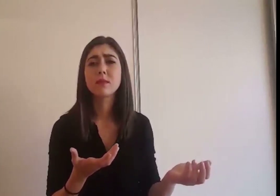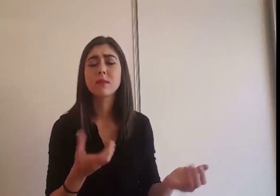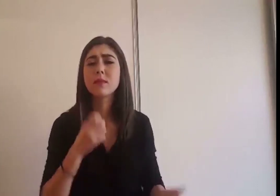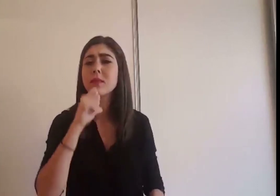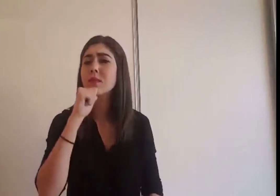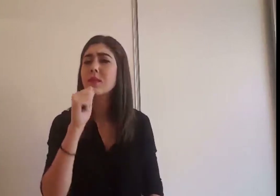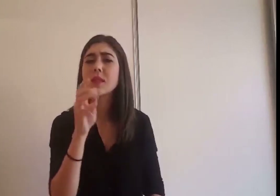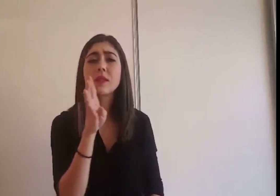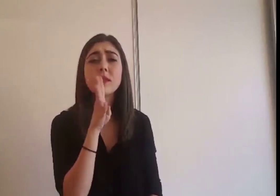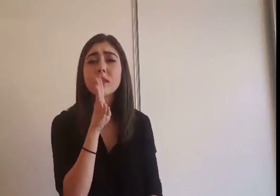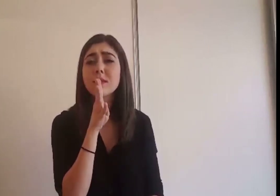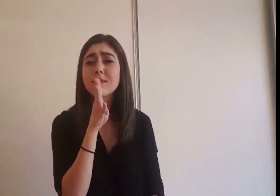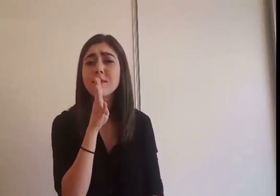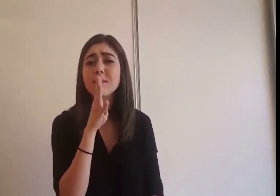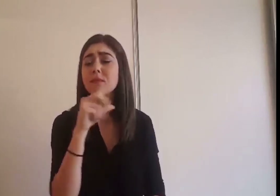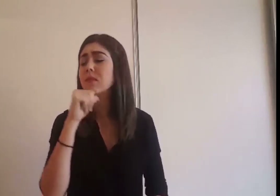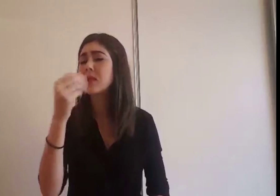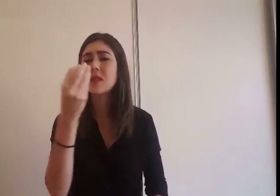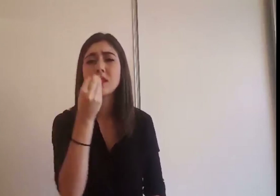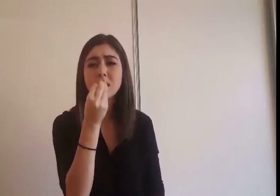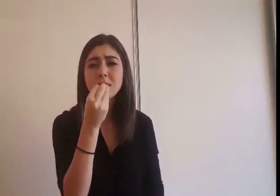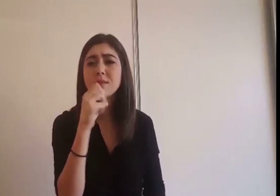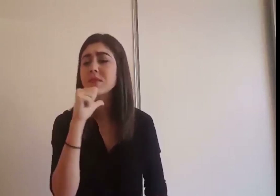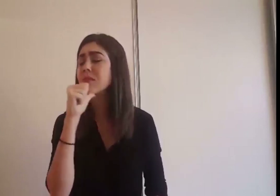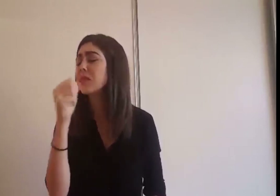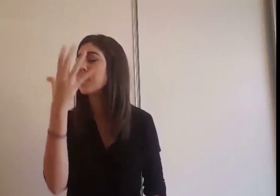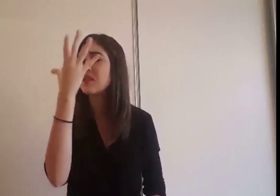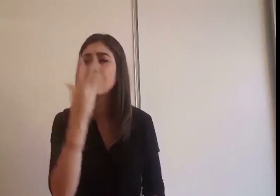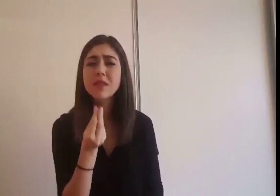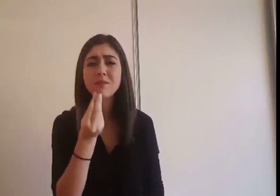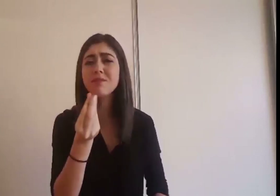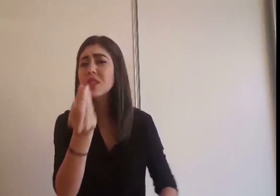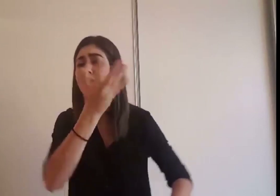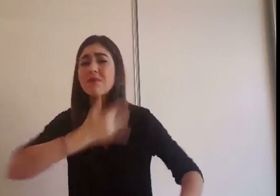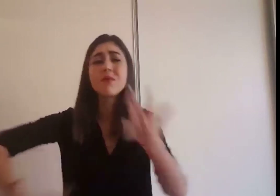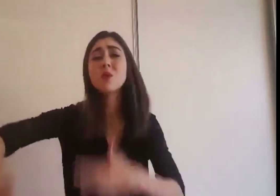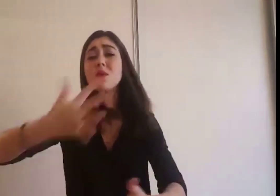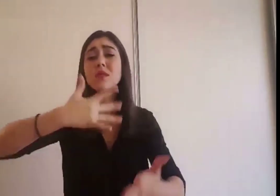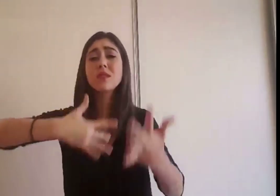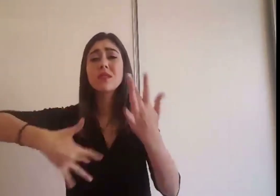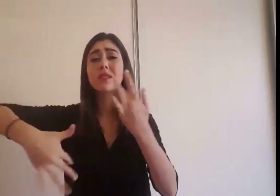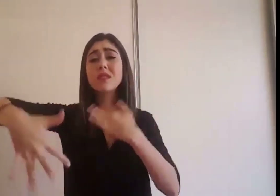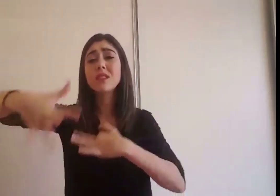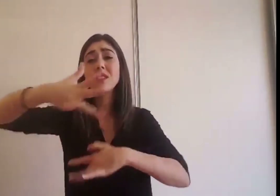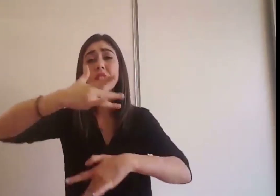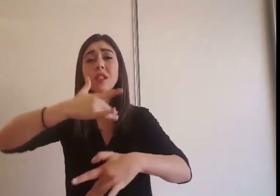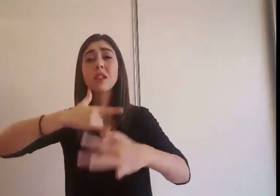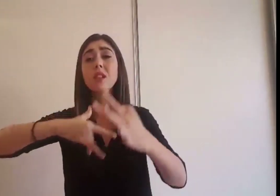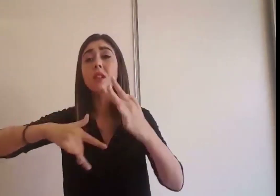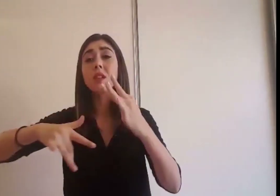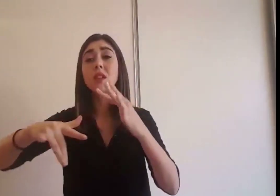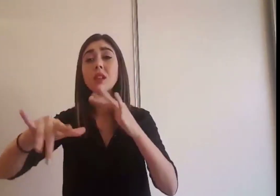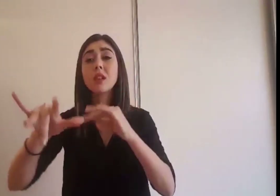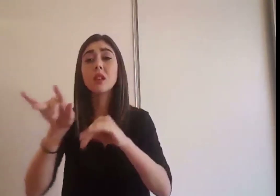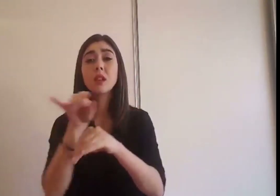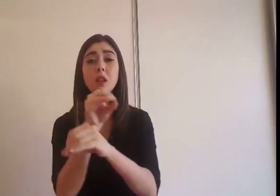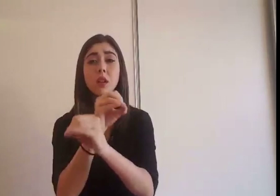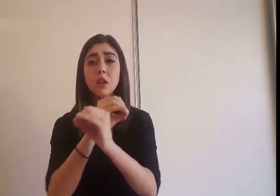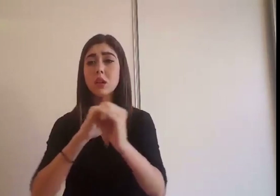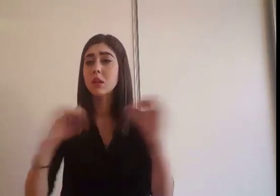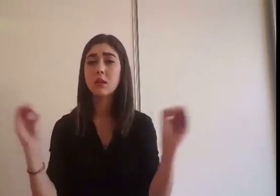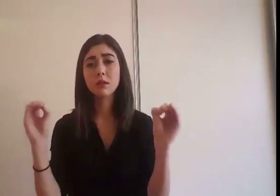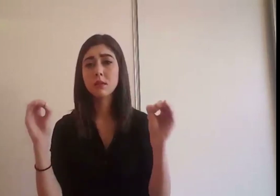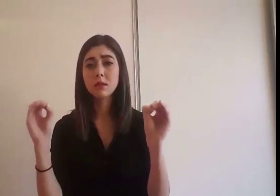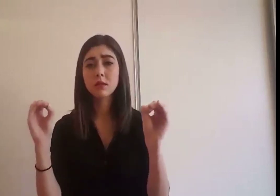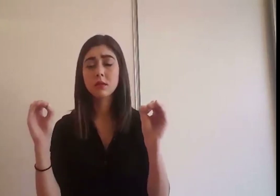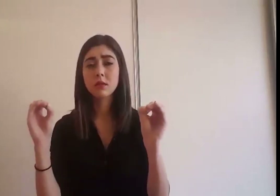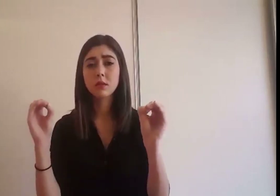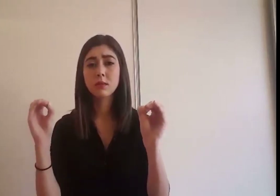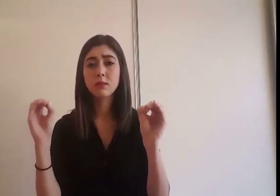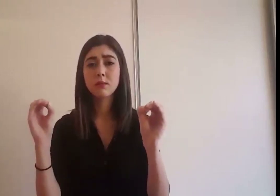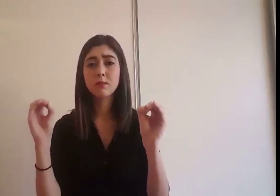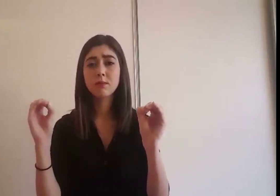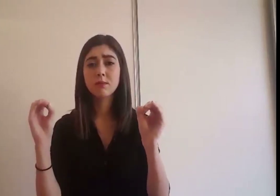I didn't talk, I didn't eat, I didn't sleep, I didn't interact with anyone,